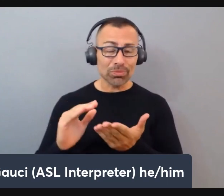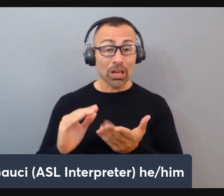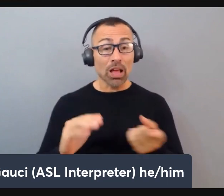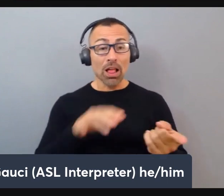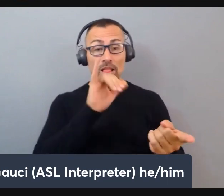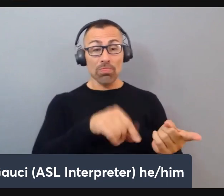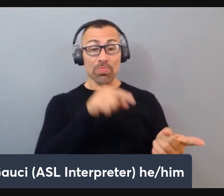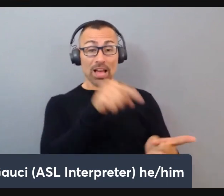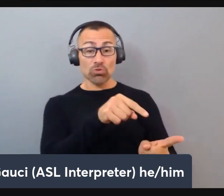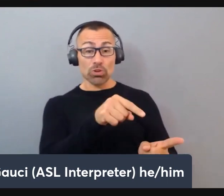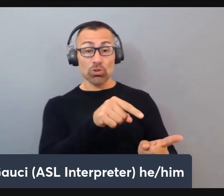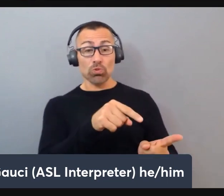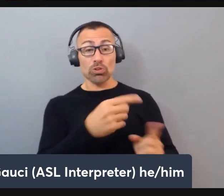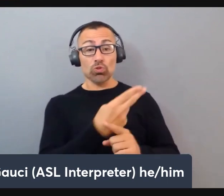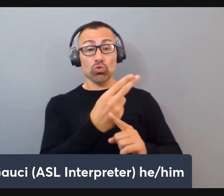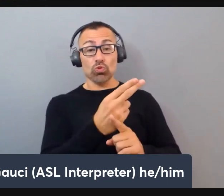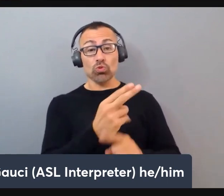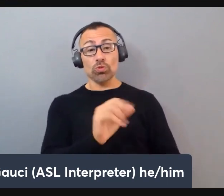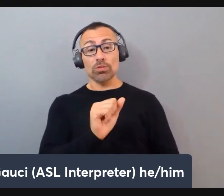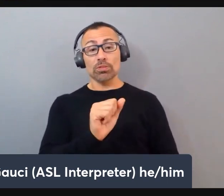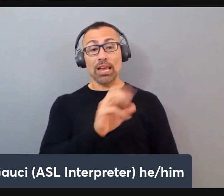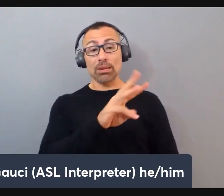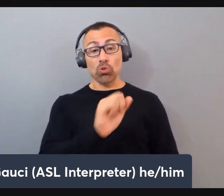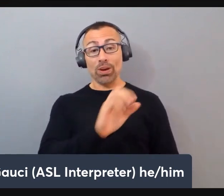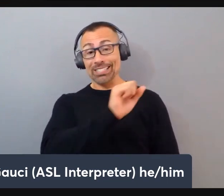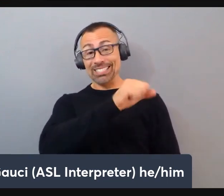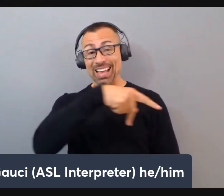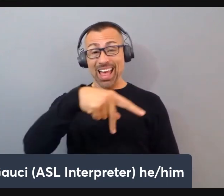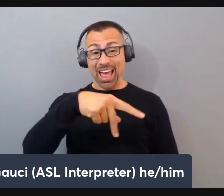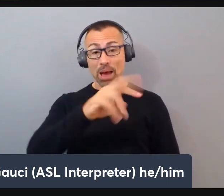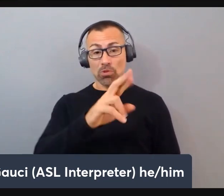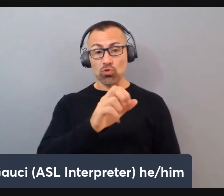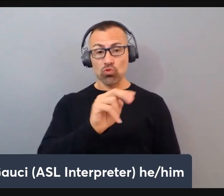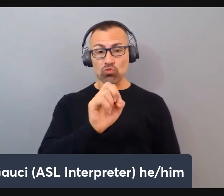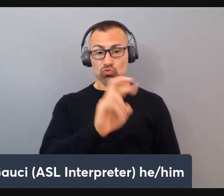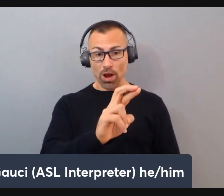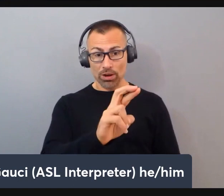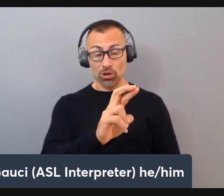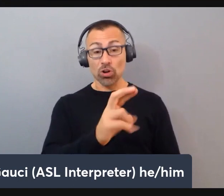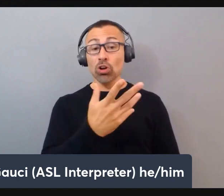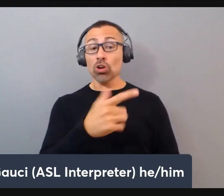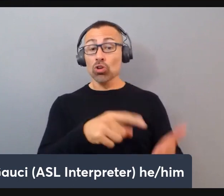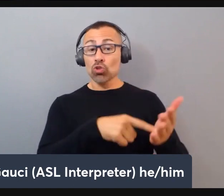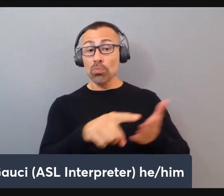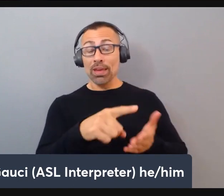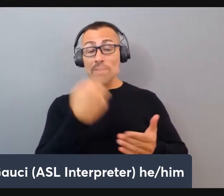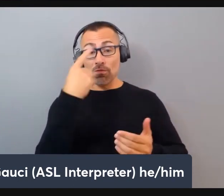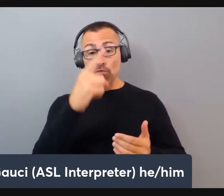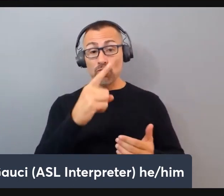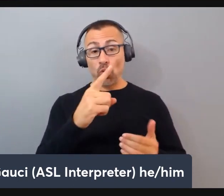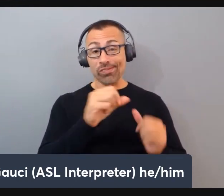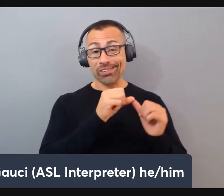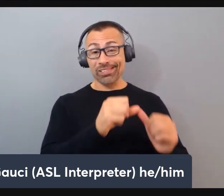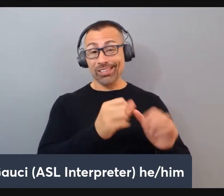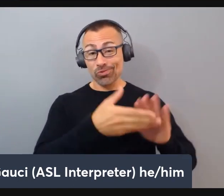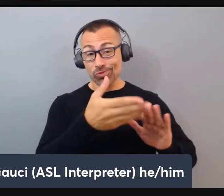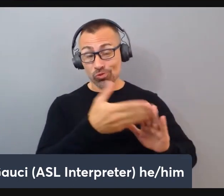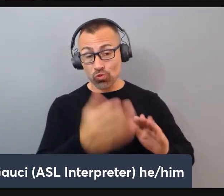So the way AWS App Runner works is you pay for the time your container runs, you pay for the CPU and memory. But when your application is not busy,